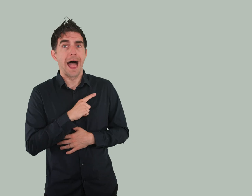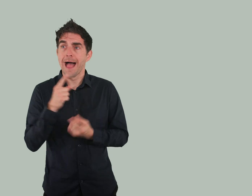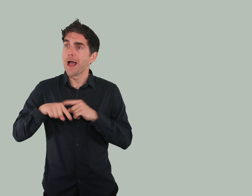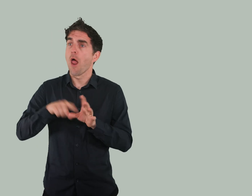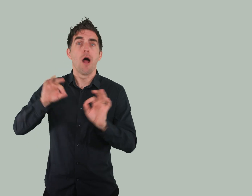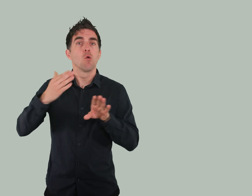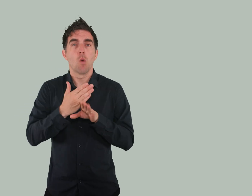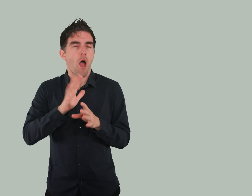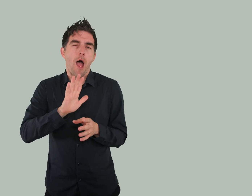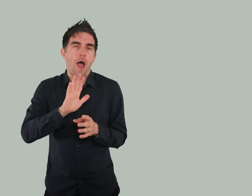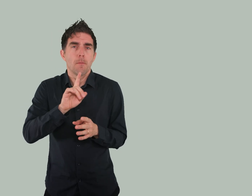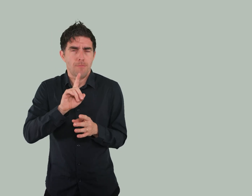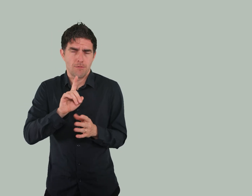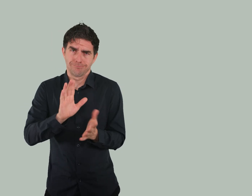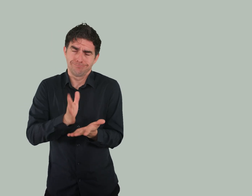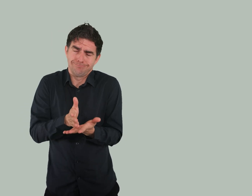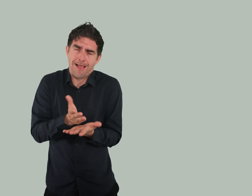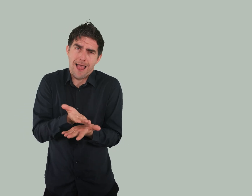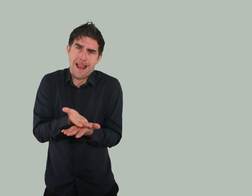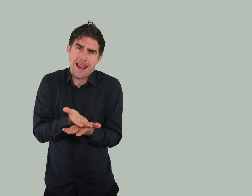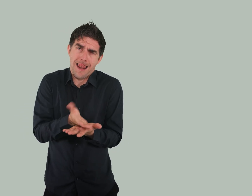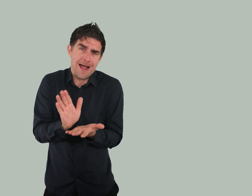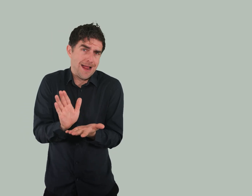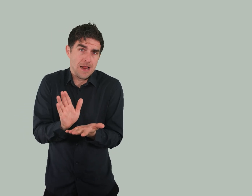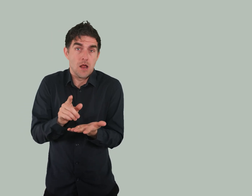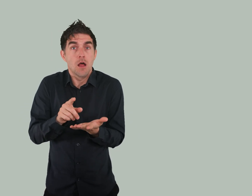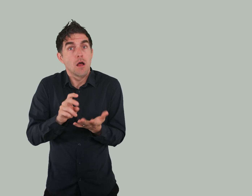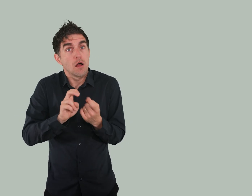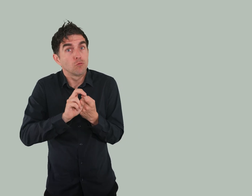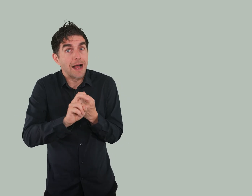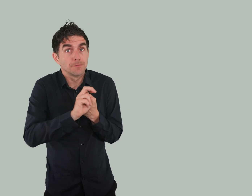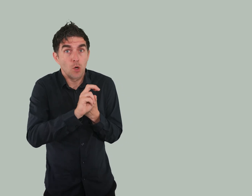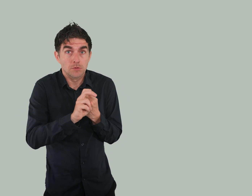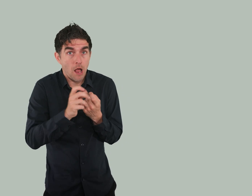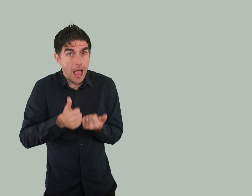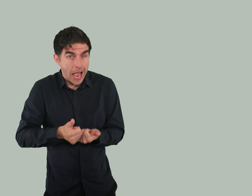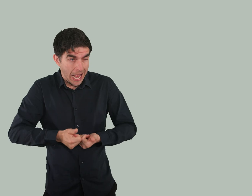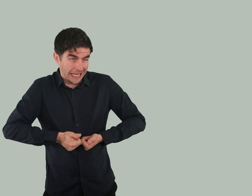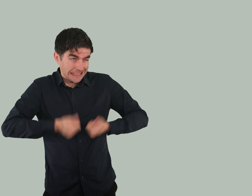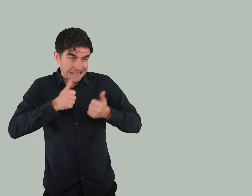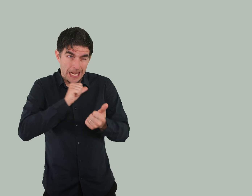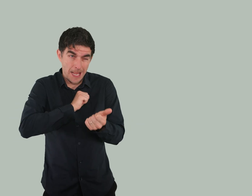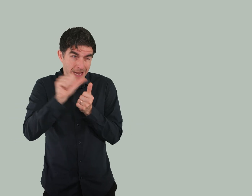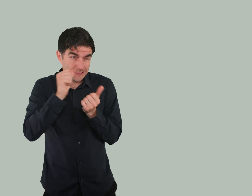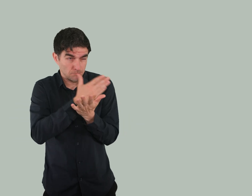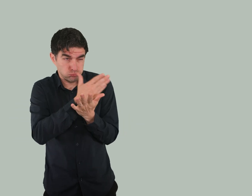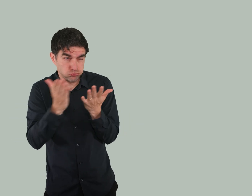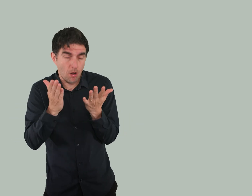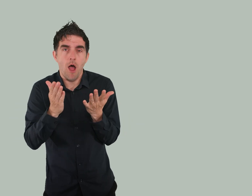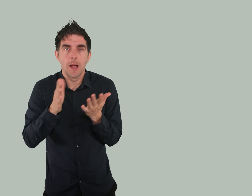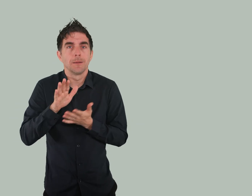but it is no coincidence that the city with the best youth transport